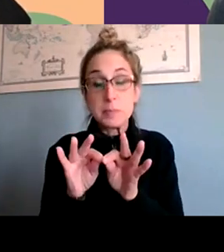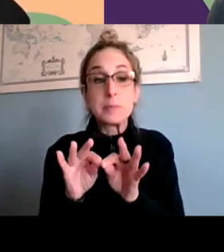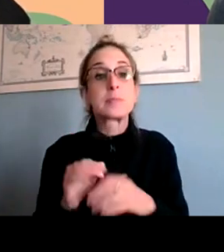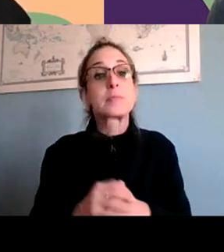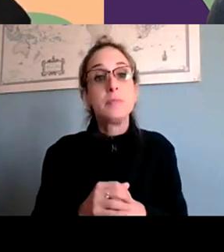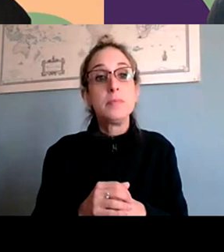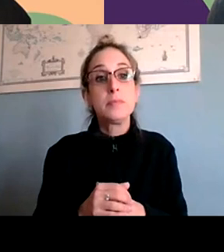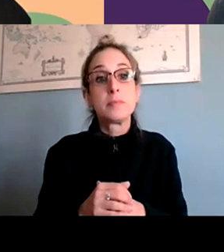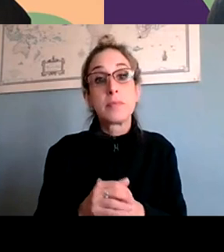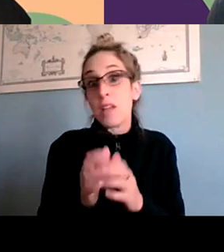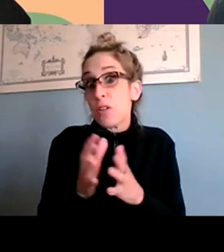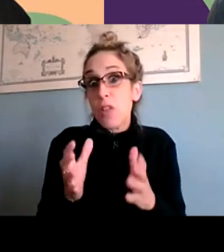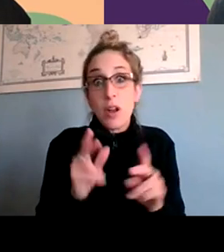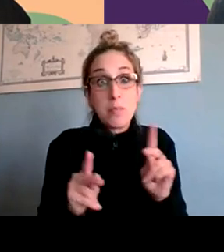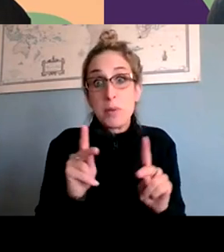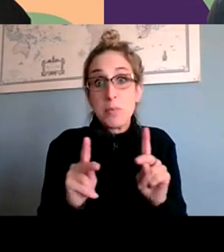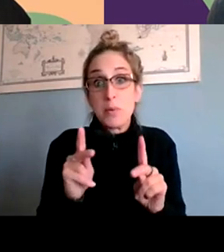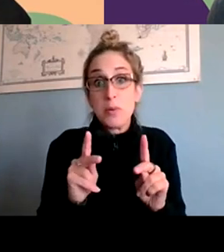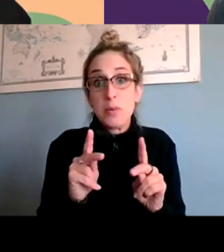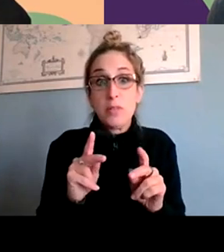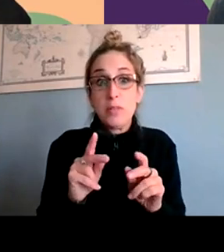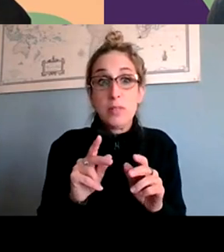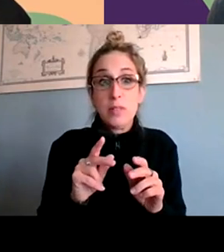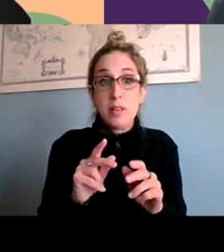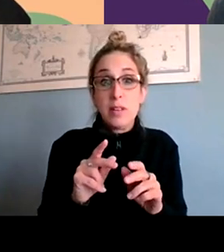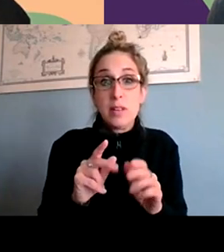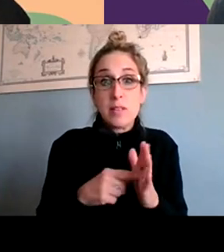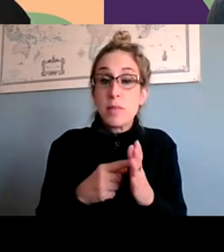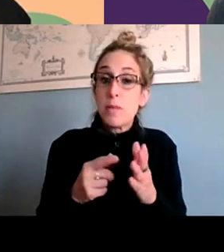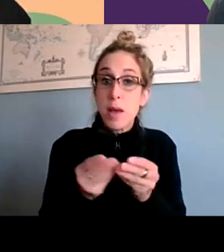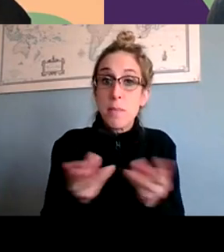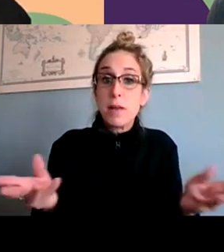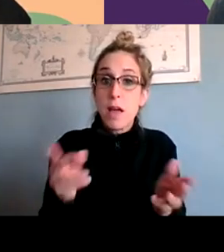Aurora Chang: See there's a lot of people that when I give this imma take oh there's nothing to my name.